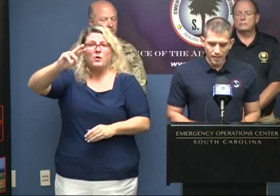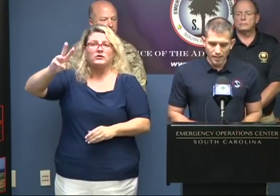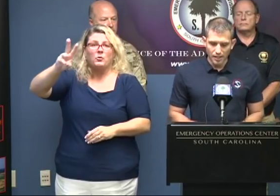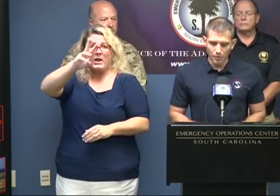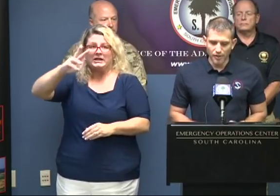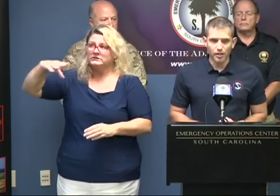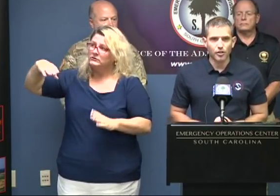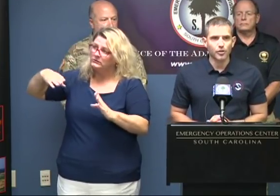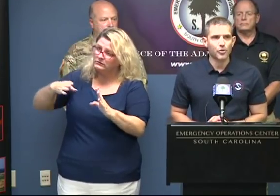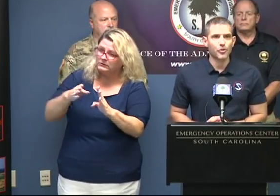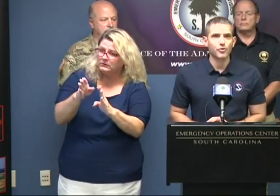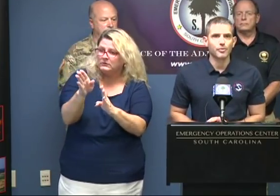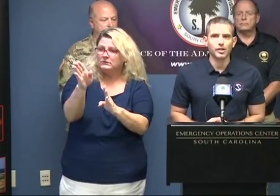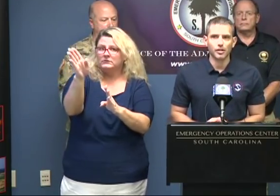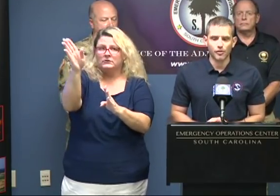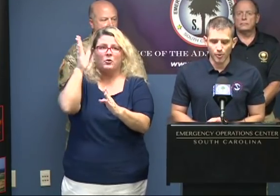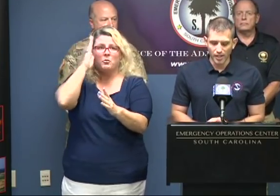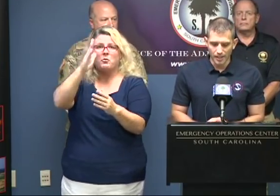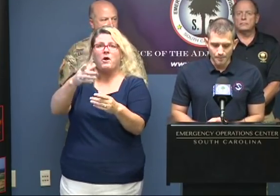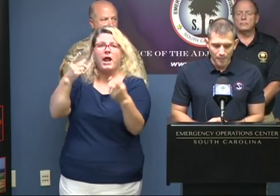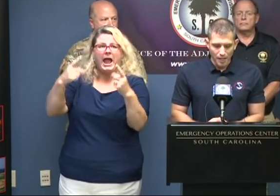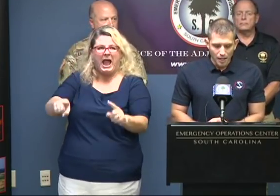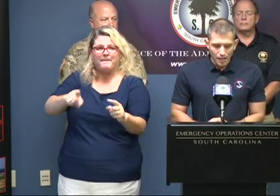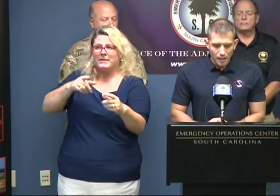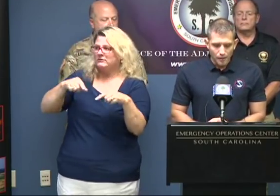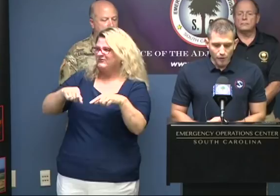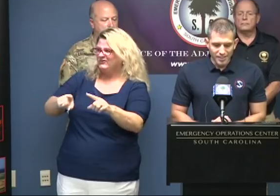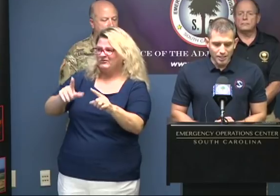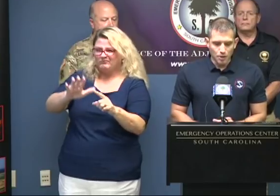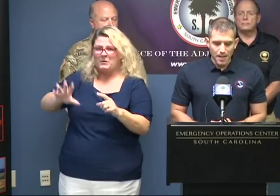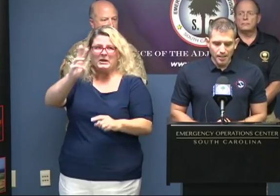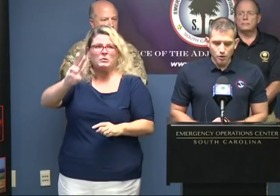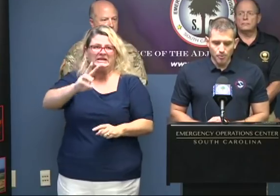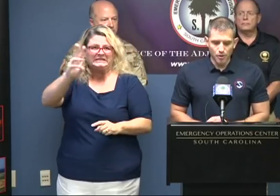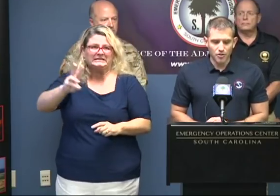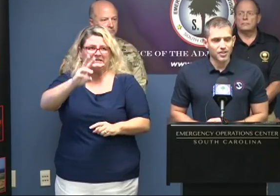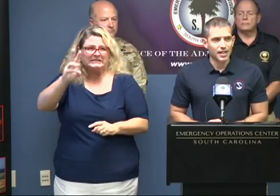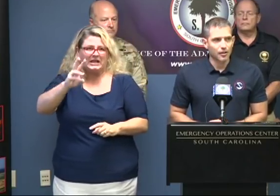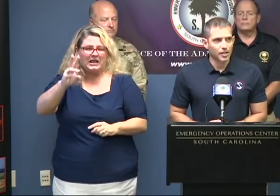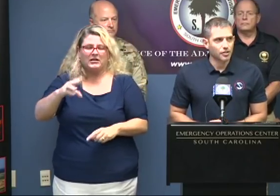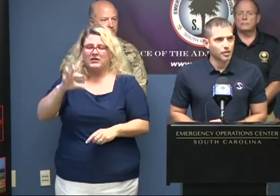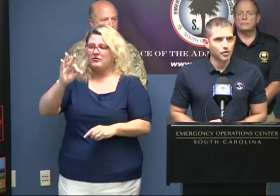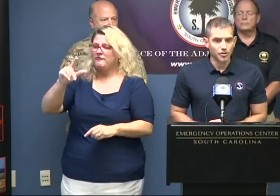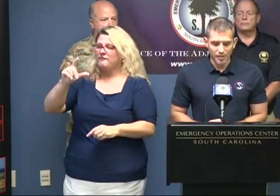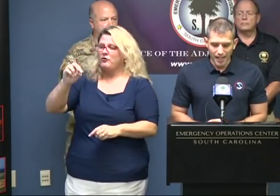will then occur through the middle of the week. Florence is expected to approach the southeast coast